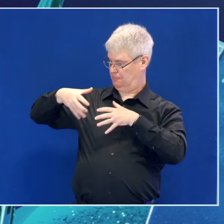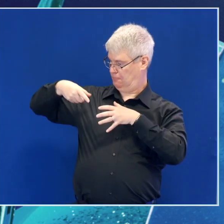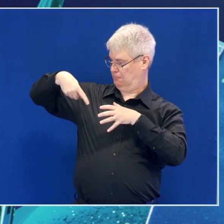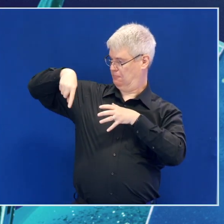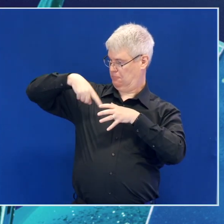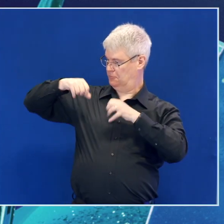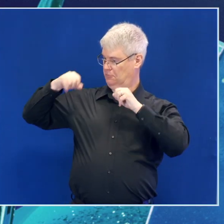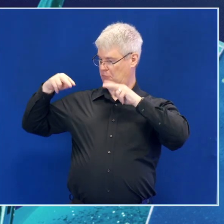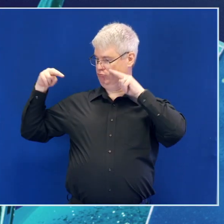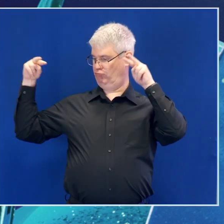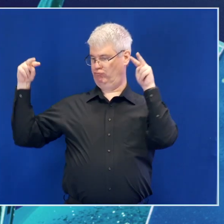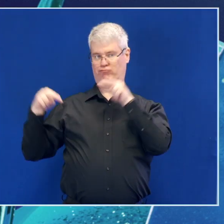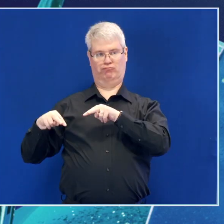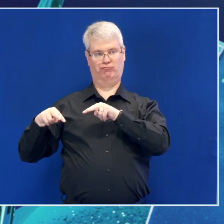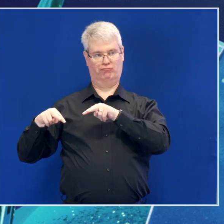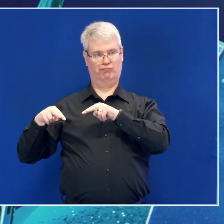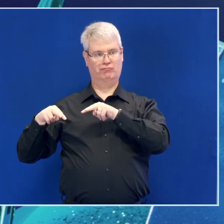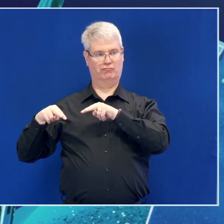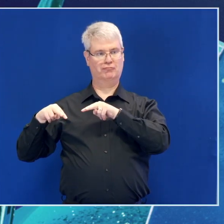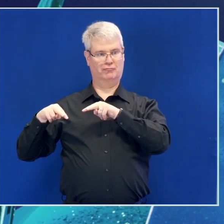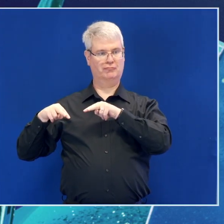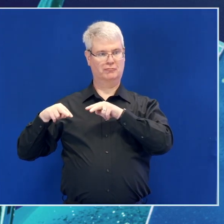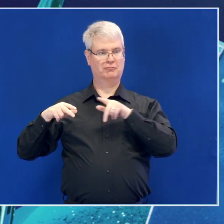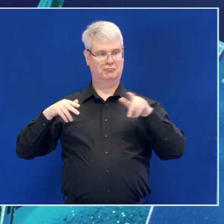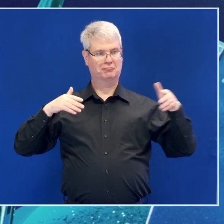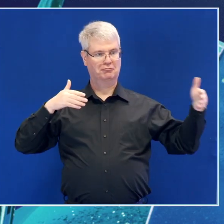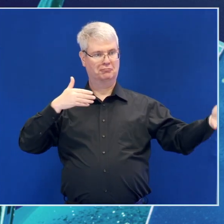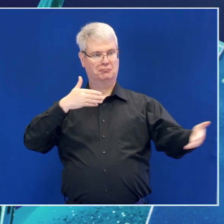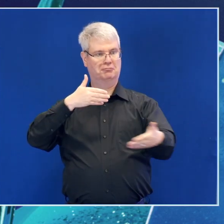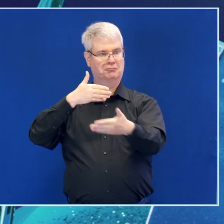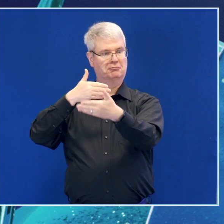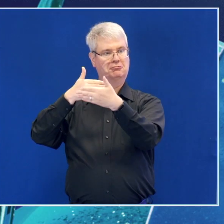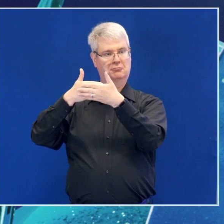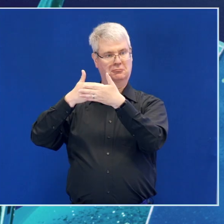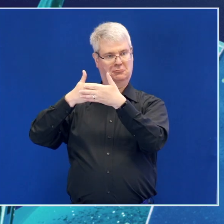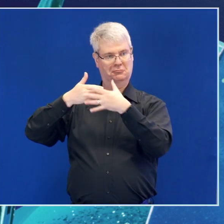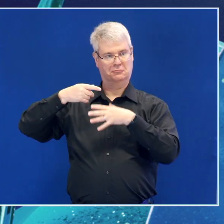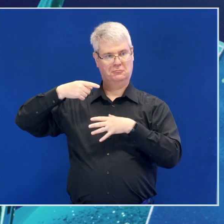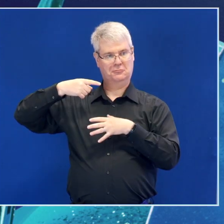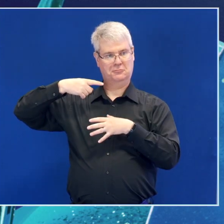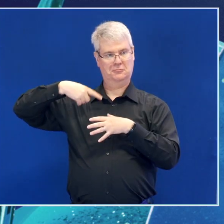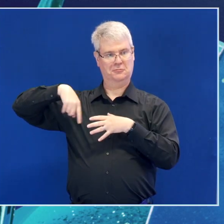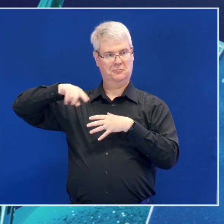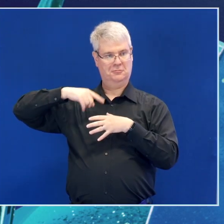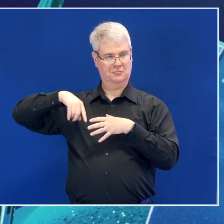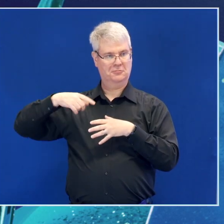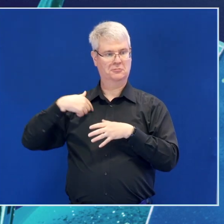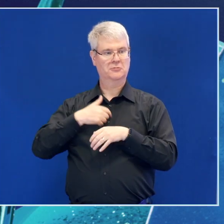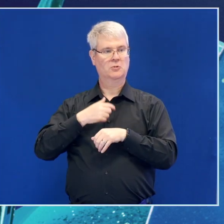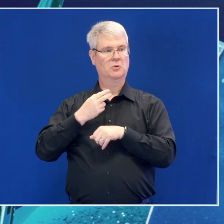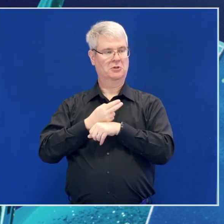and I had Cowork make it generic using all the Contoso information. Thank you, Blake. That's it.